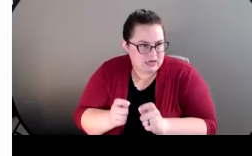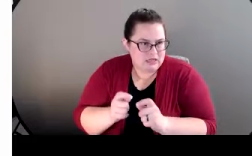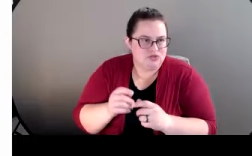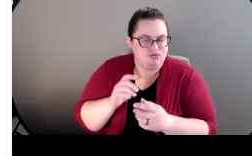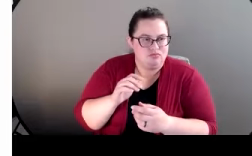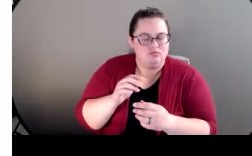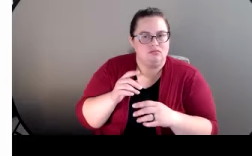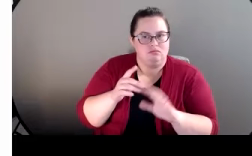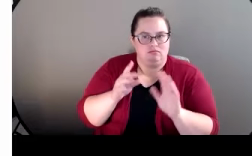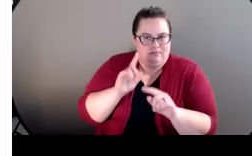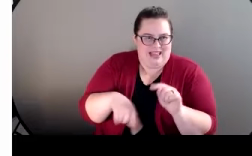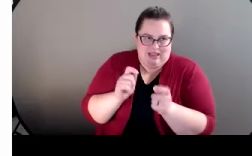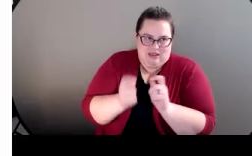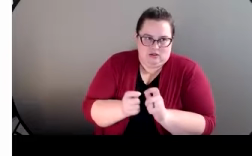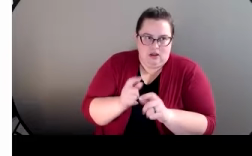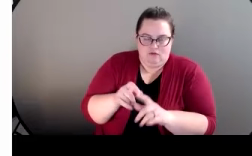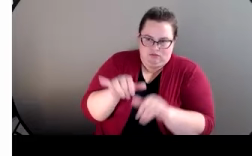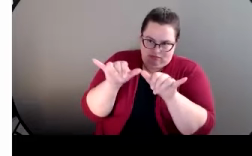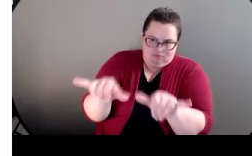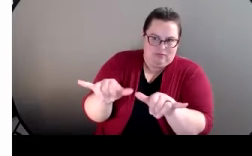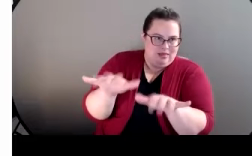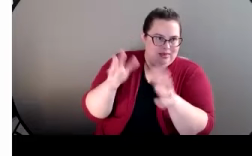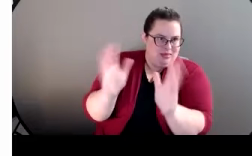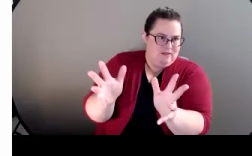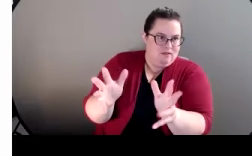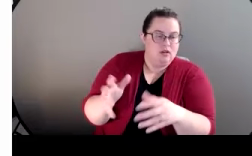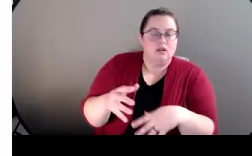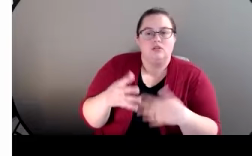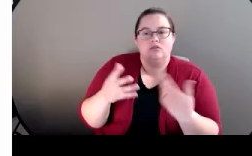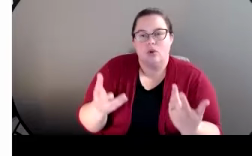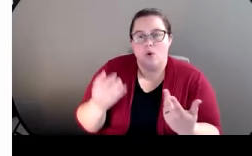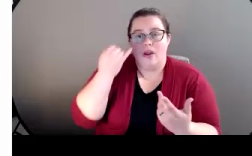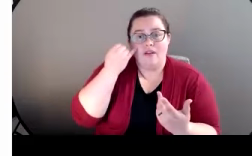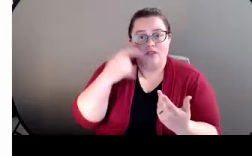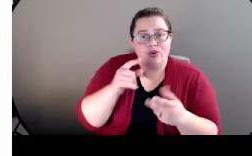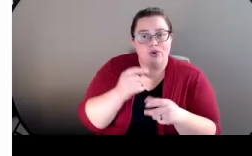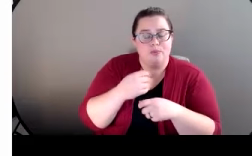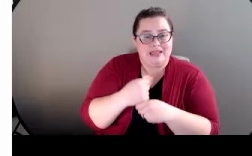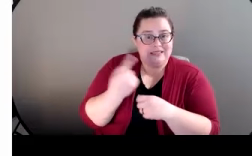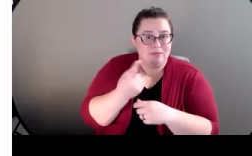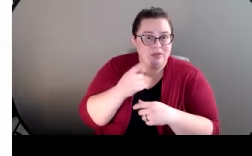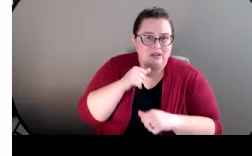if you run across a material or if you're creating something and you're not sure which license to use, just reach out to me.